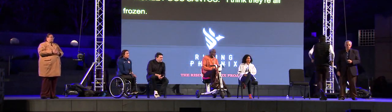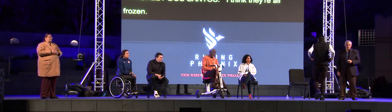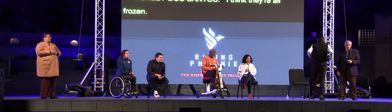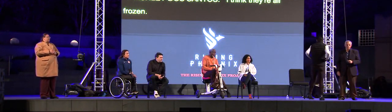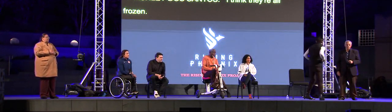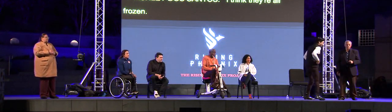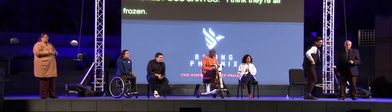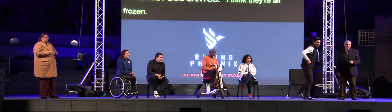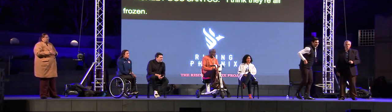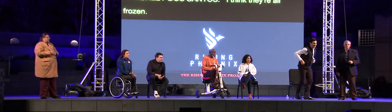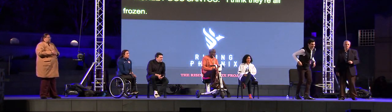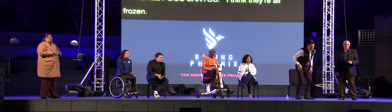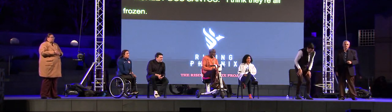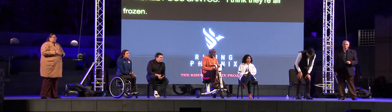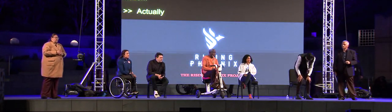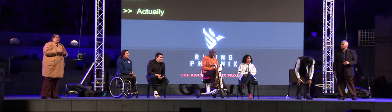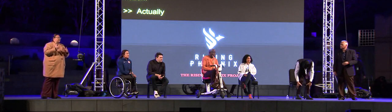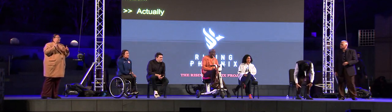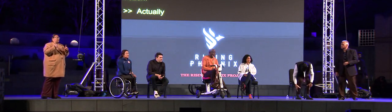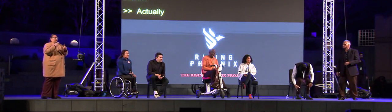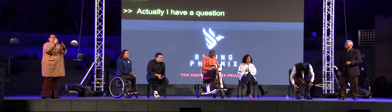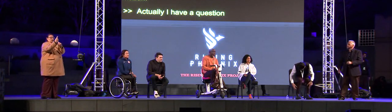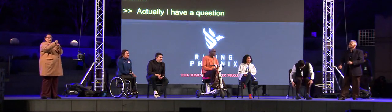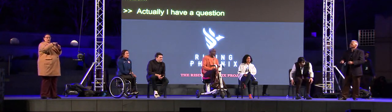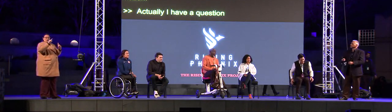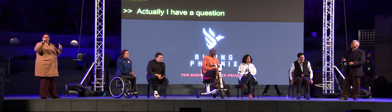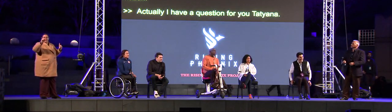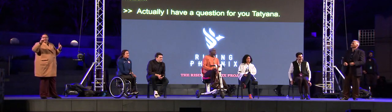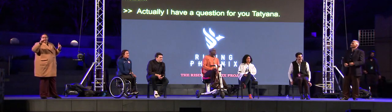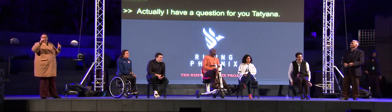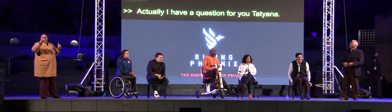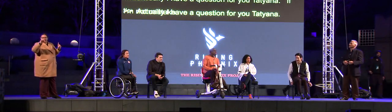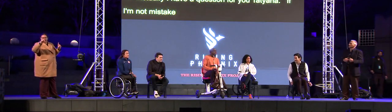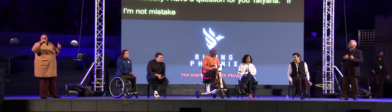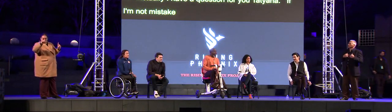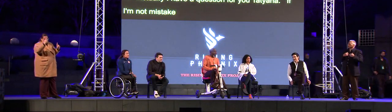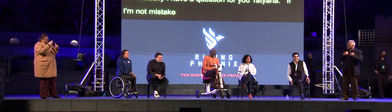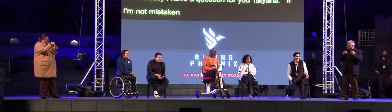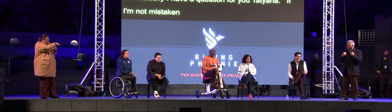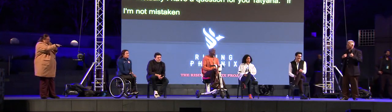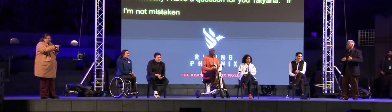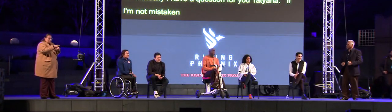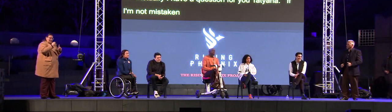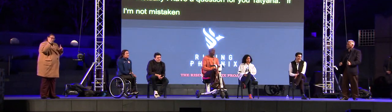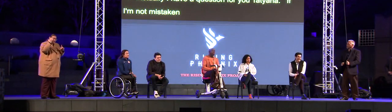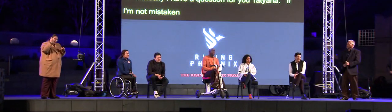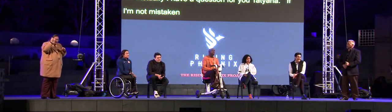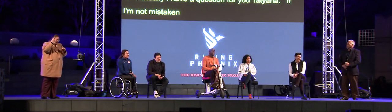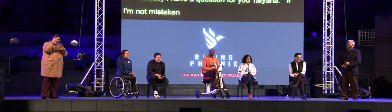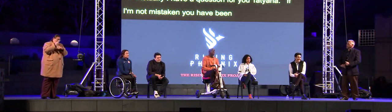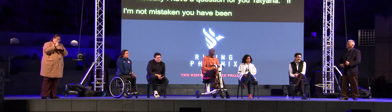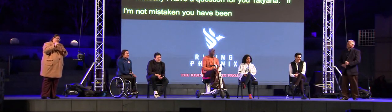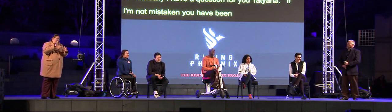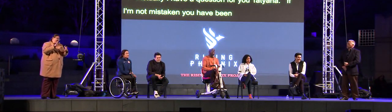Actually, I have a question for you, Tatyana. If I'm not mistaken, you have been dubbed the fastest woman in the world.